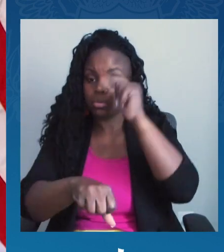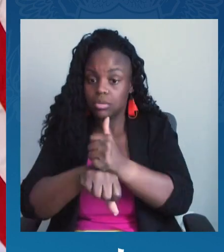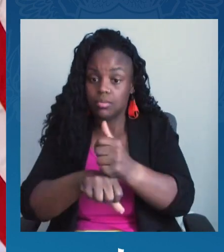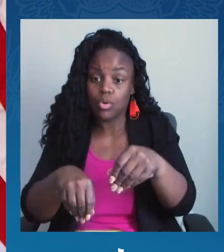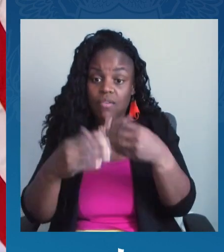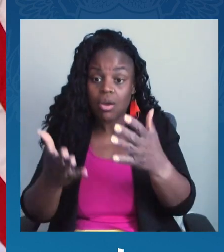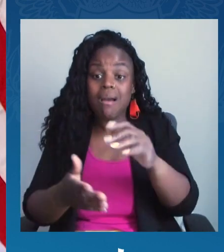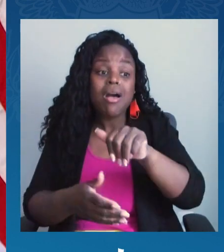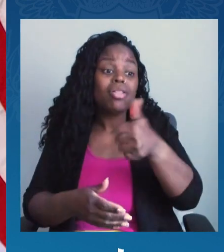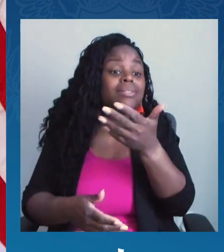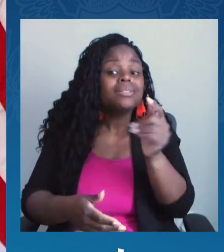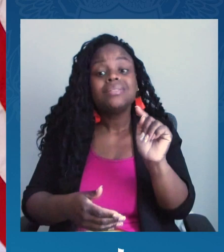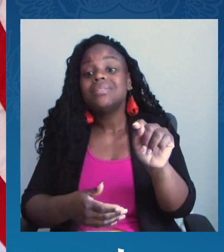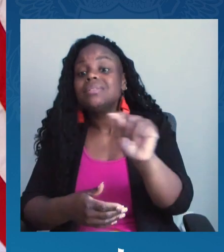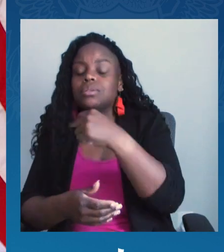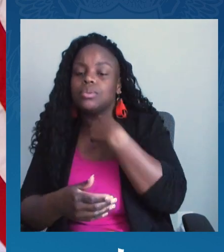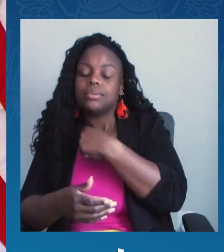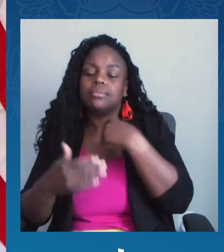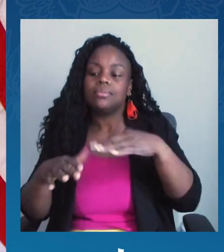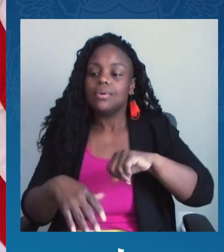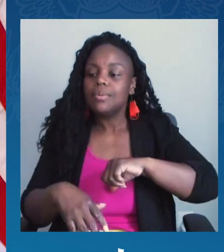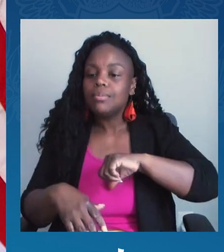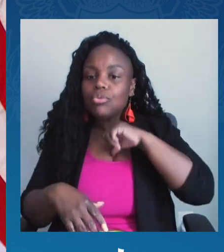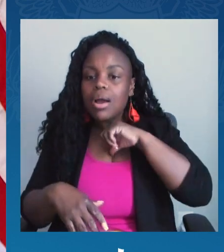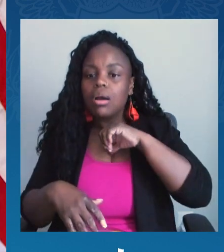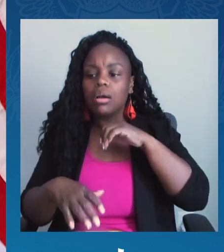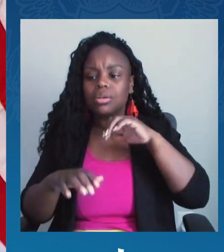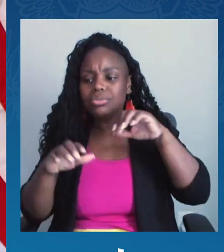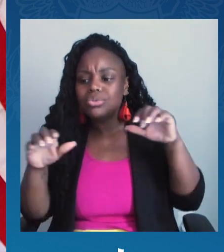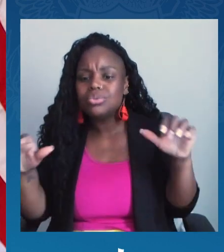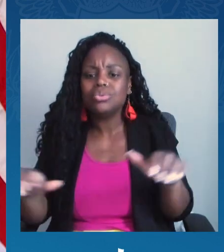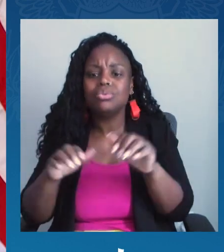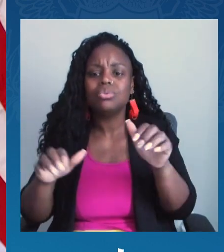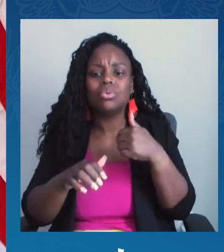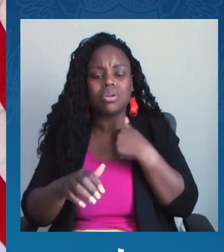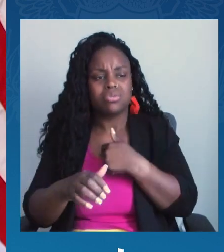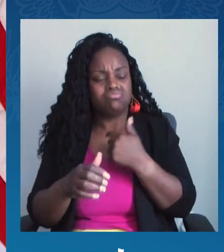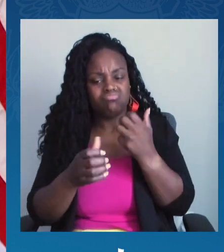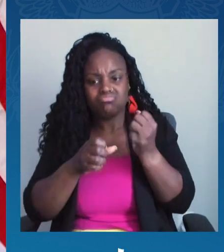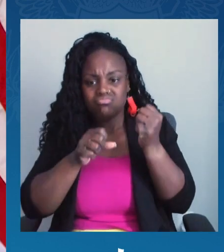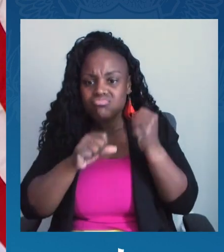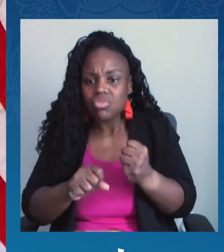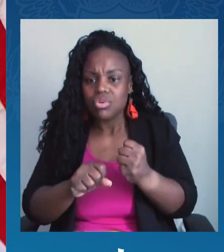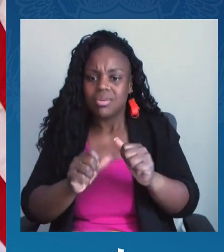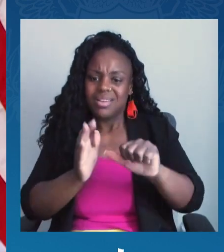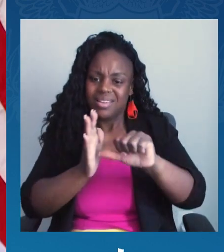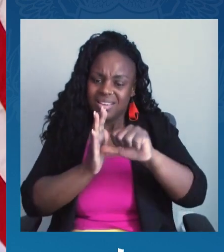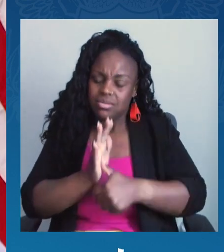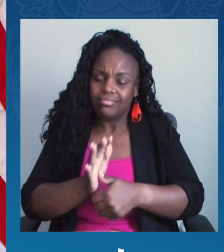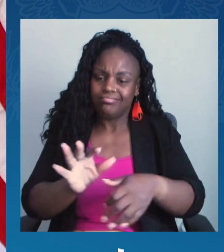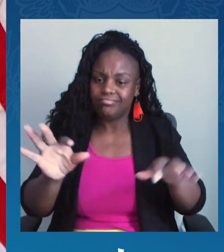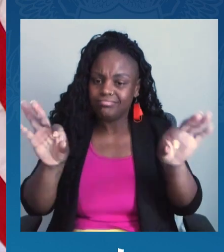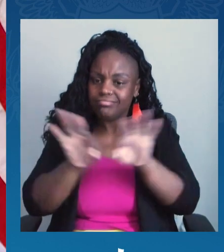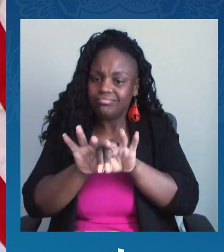that we've been doing and I feel very strongly about this, is to highlight the significance, the value and the importance of doulas